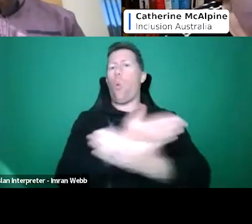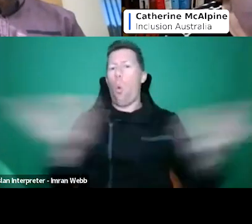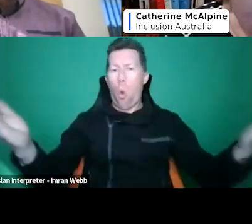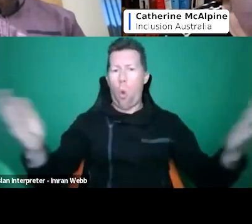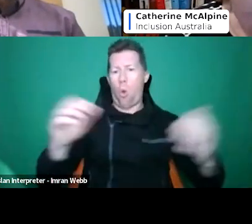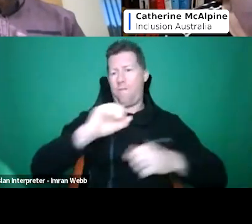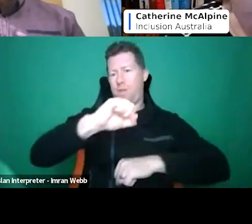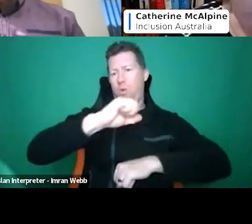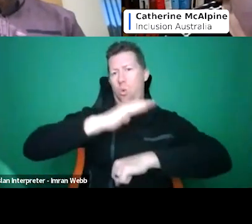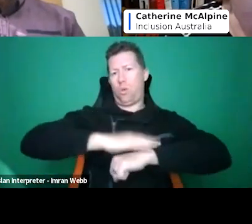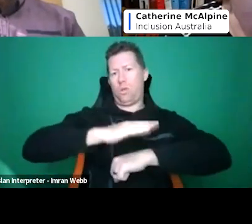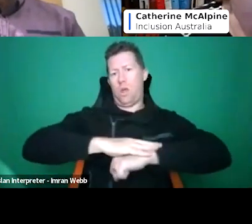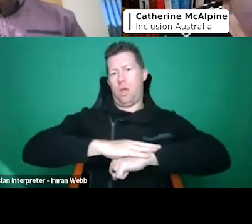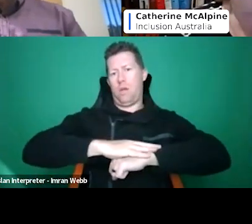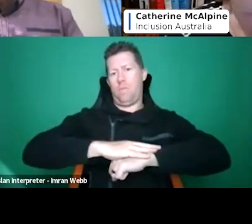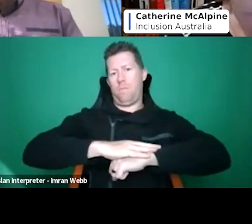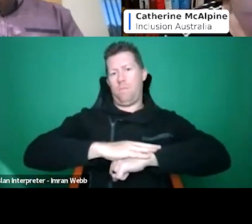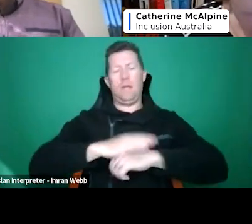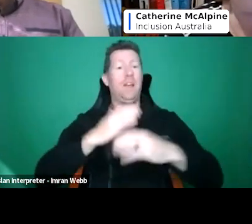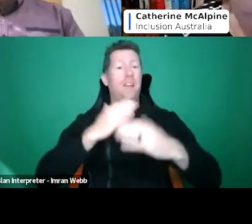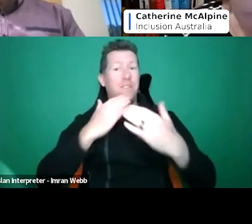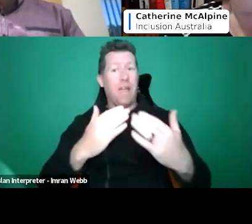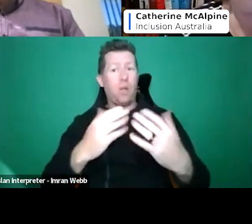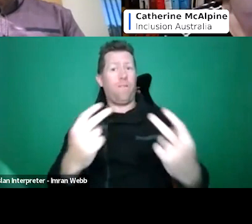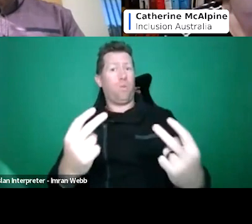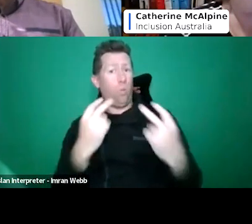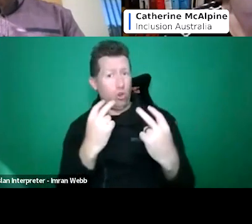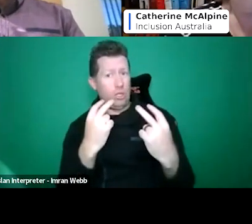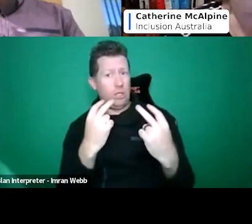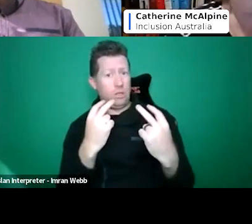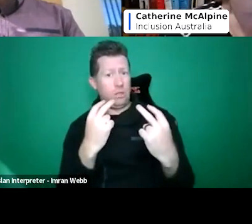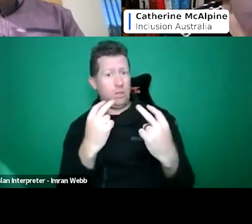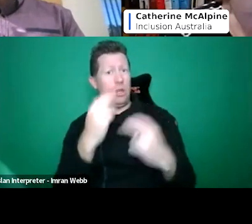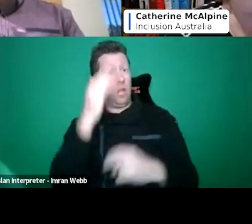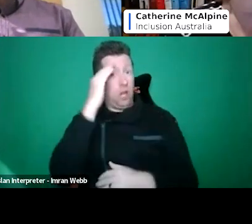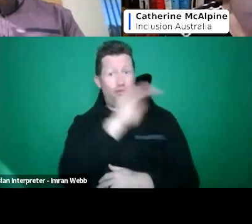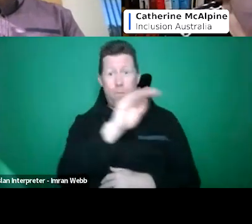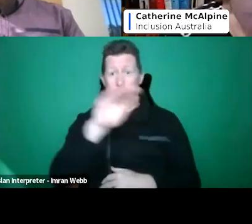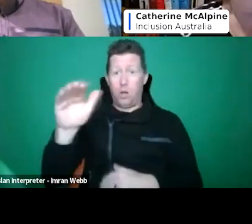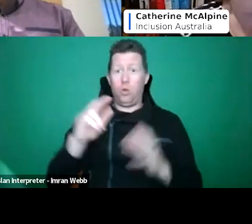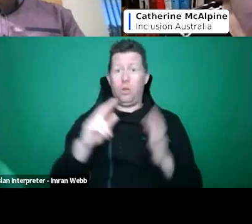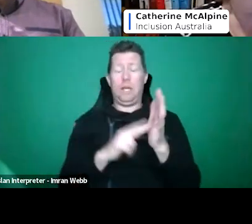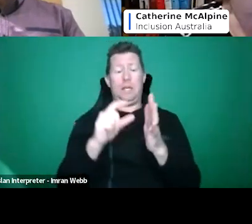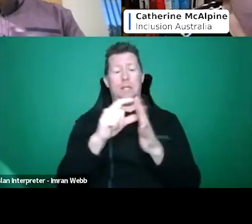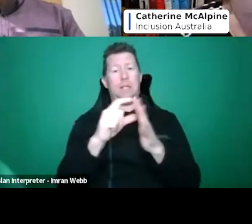for listening in on this. Remind you that ndda.gov.au is where you can